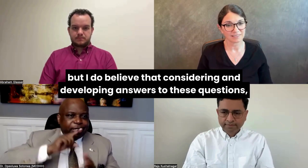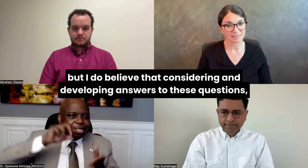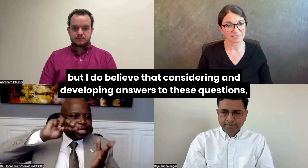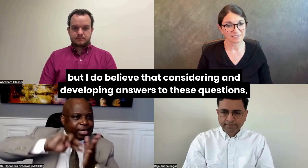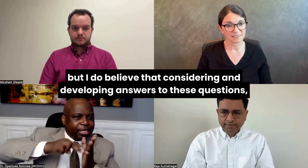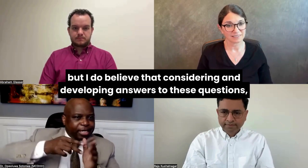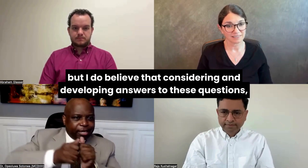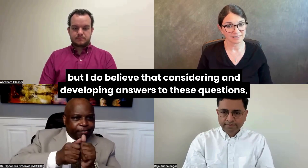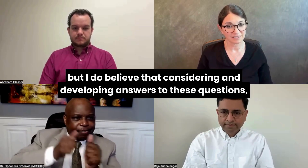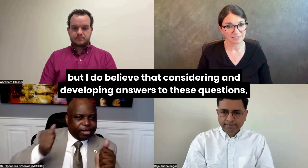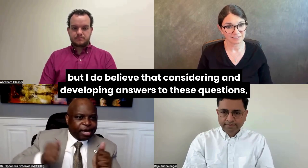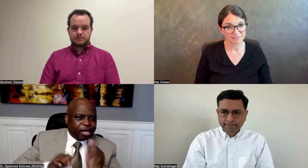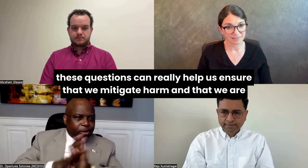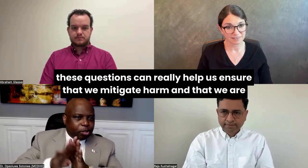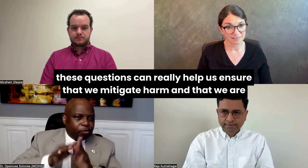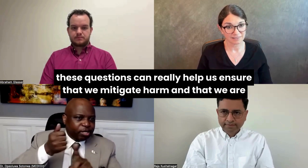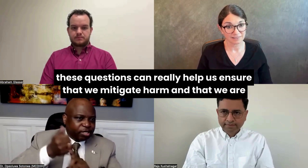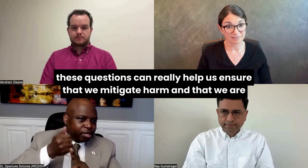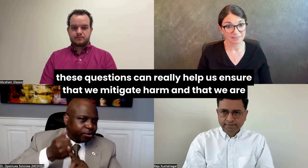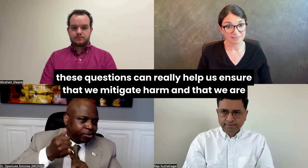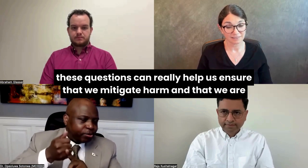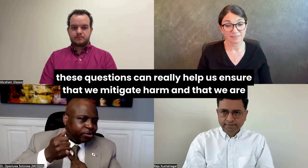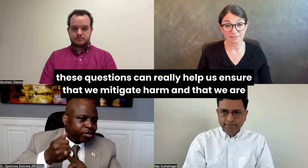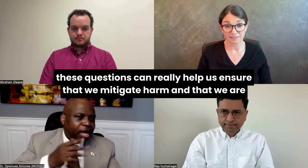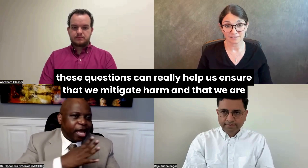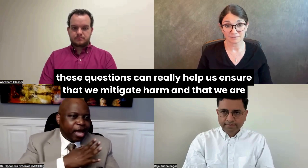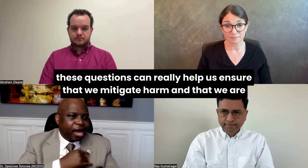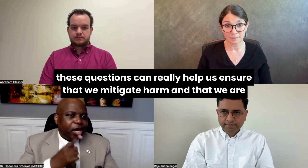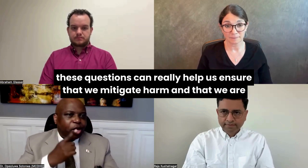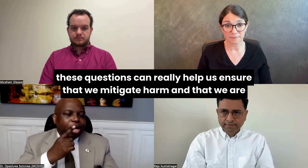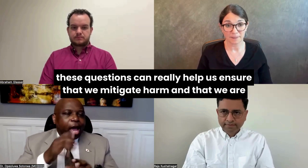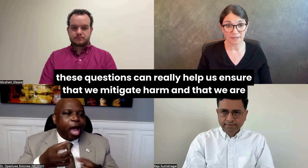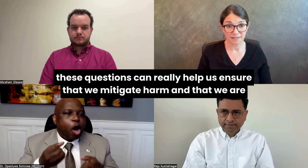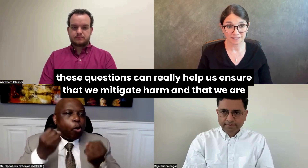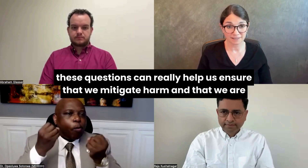these questions can really help us ensure that we mitigate harm and that we are